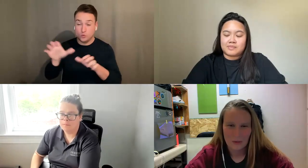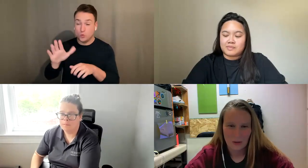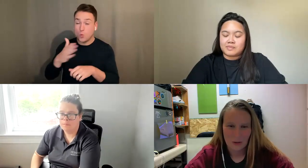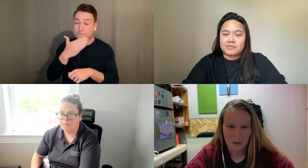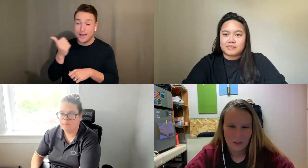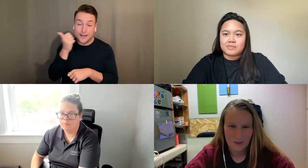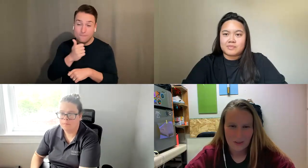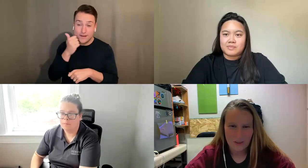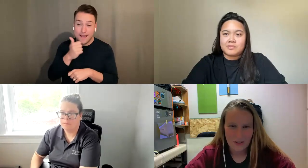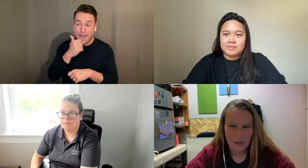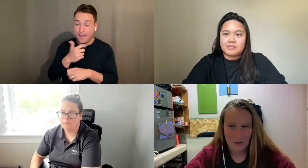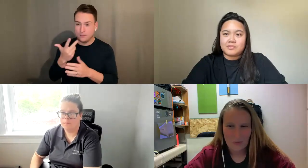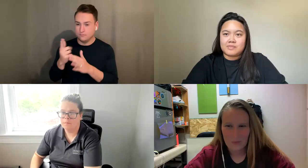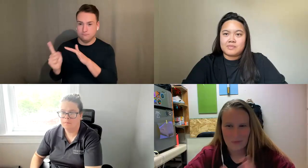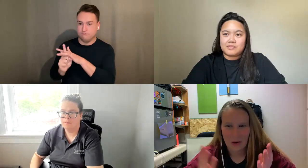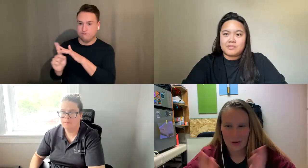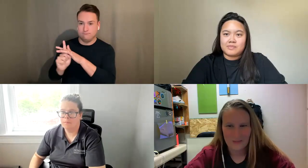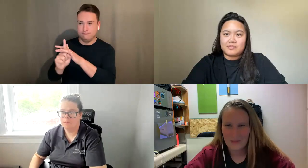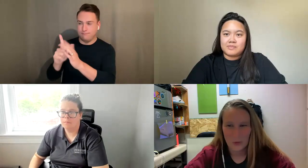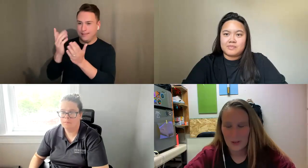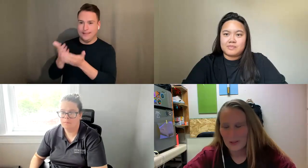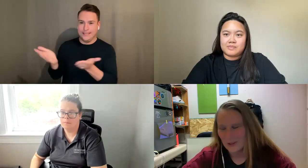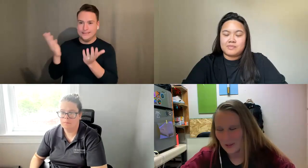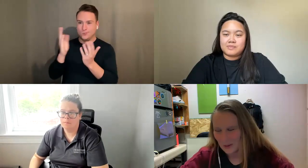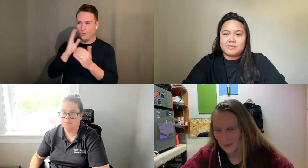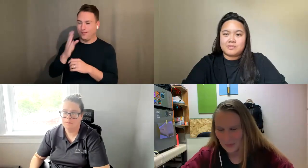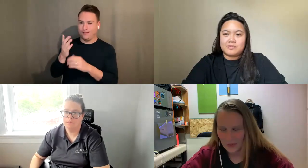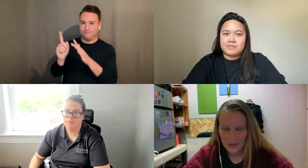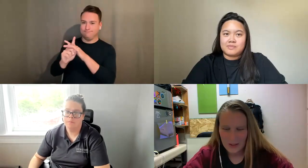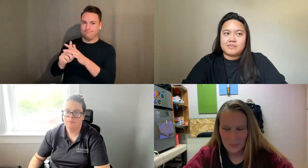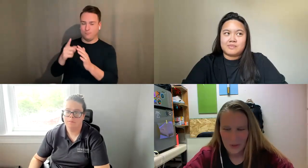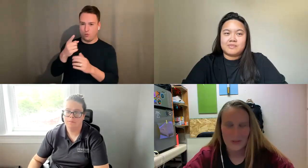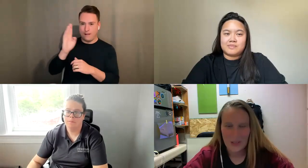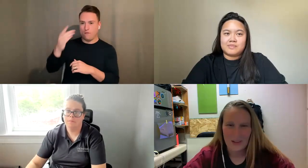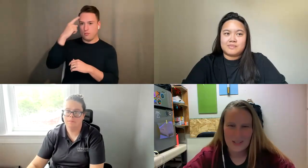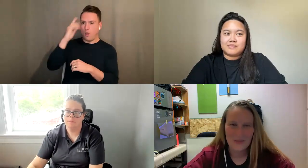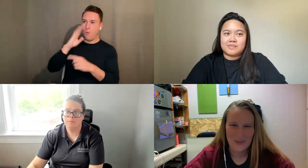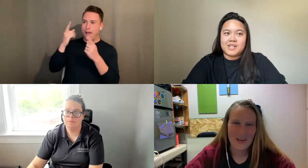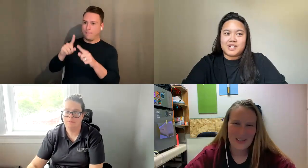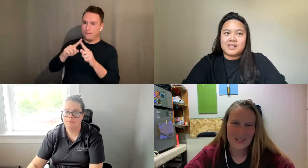you've never even thought would. But yeah.